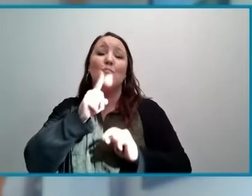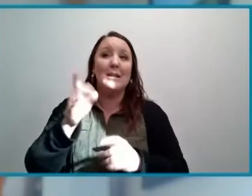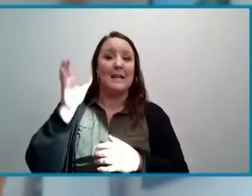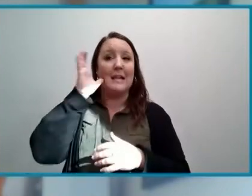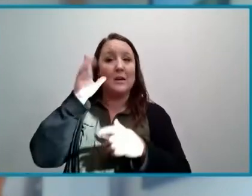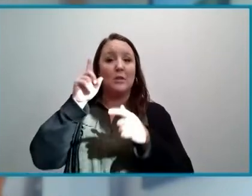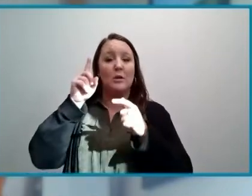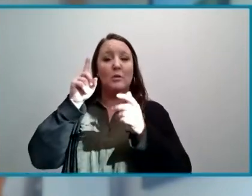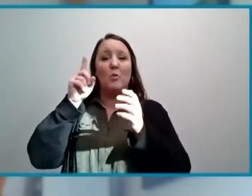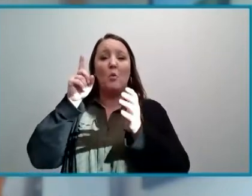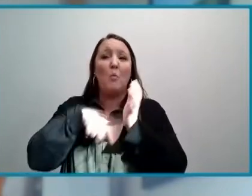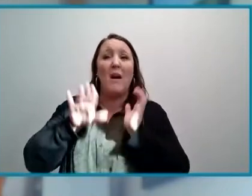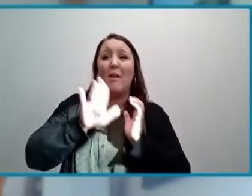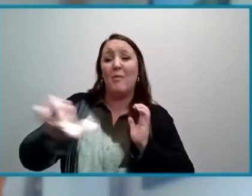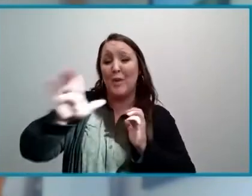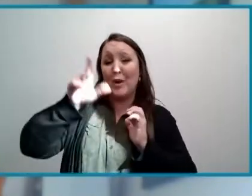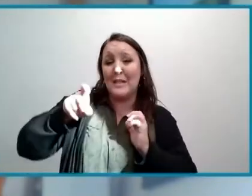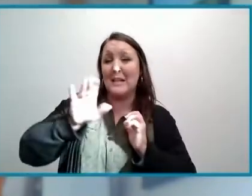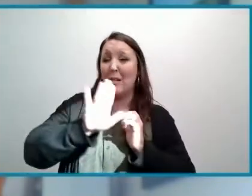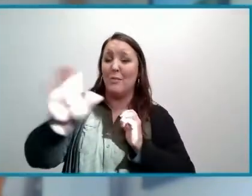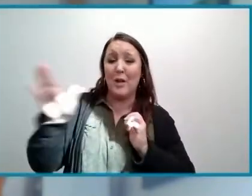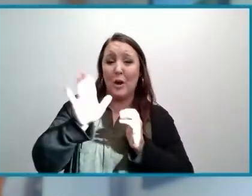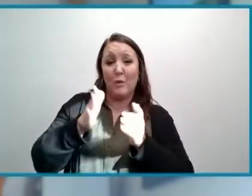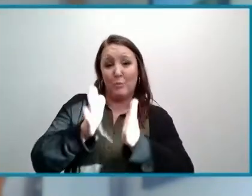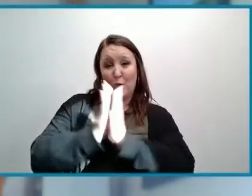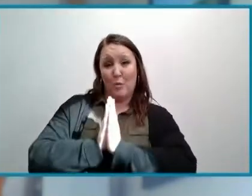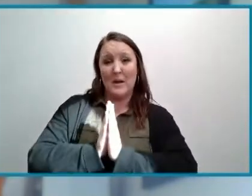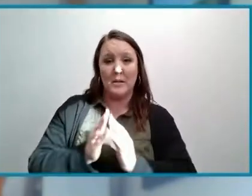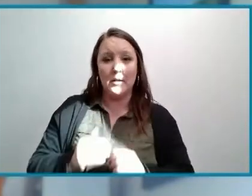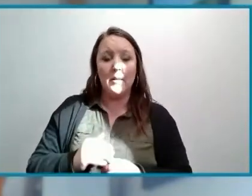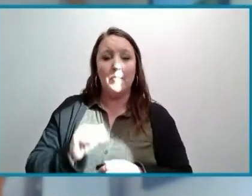needs and requests are because there may be competing needs,